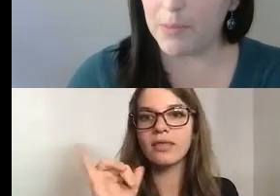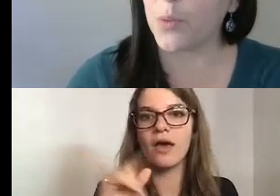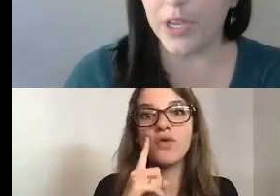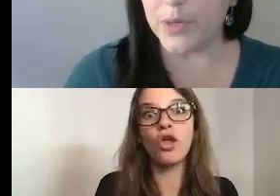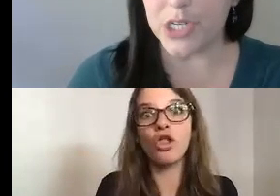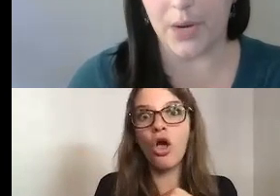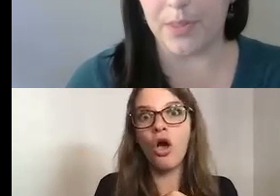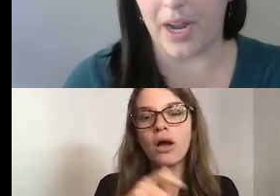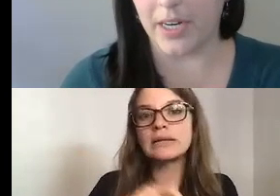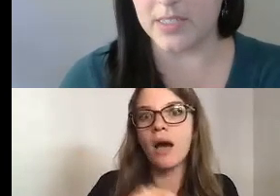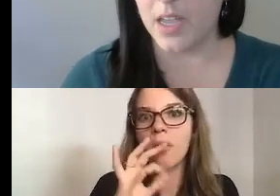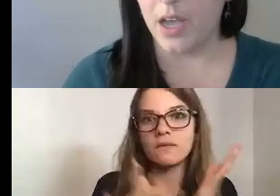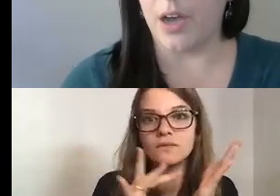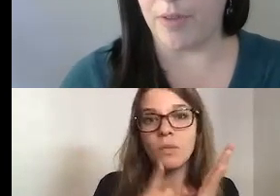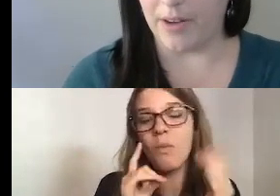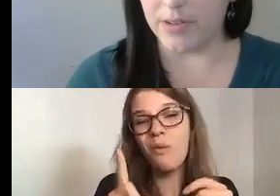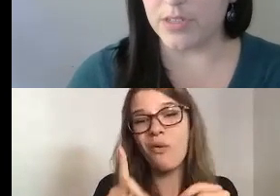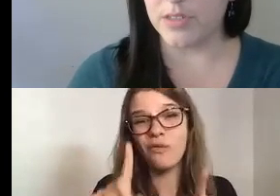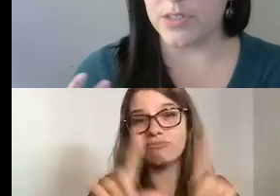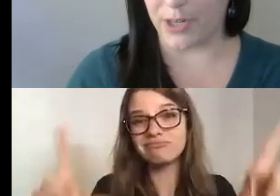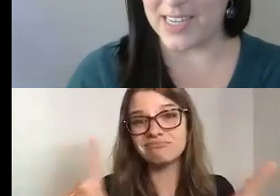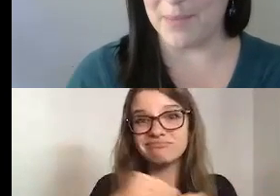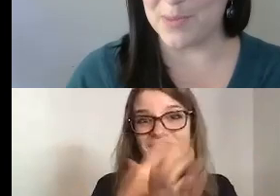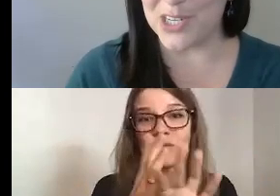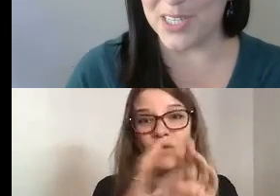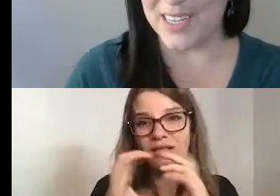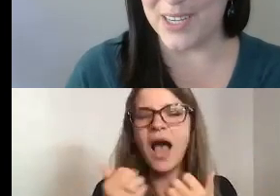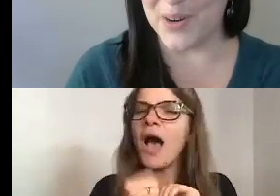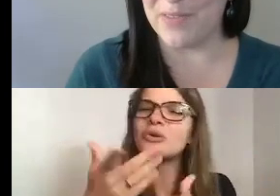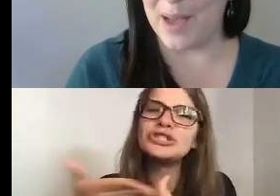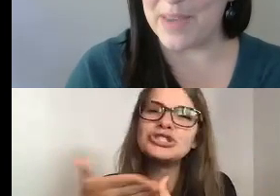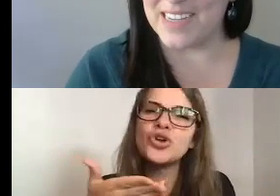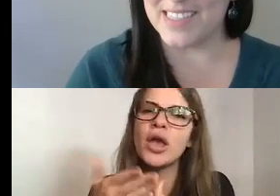or what you would share with parents around screen time especially you know if that means